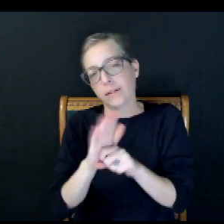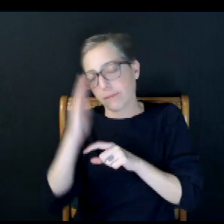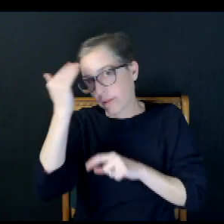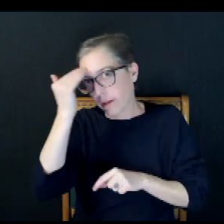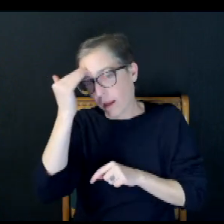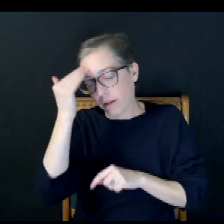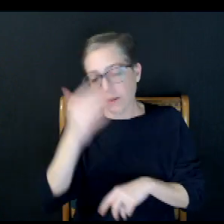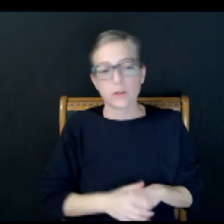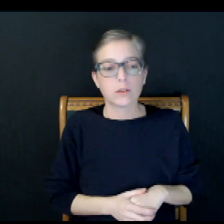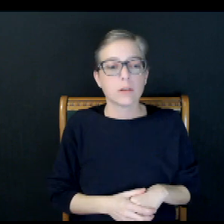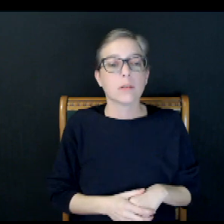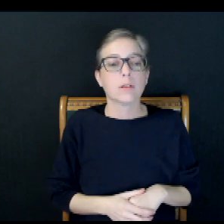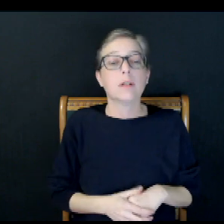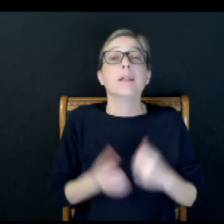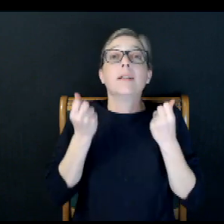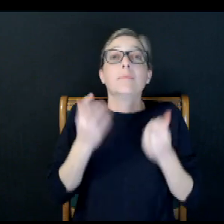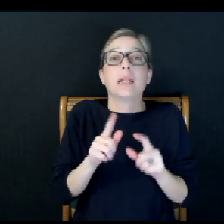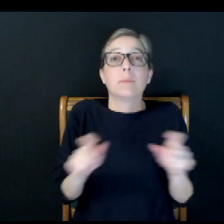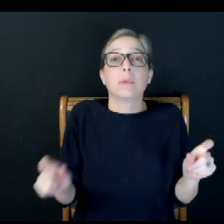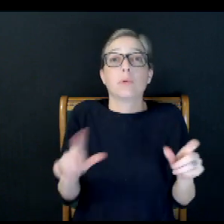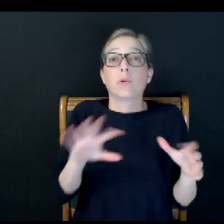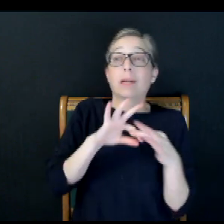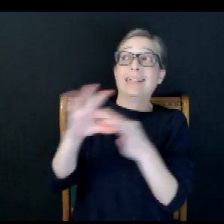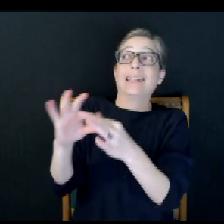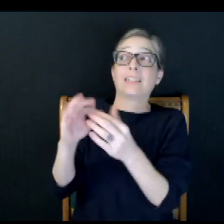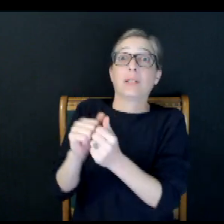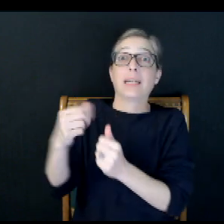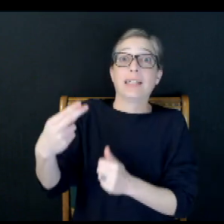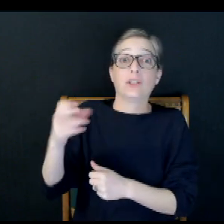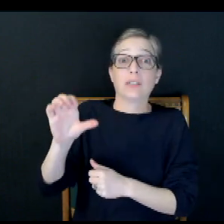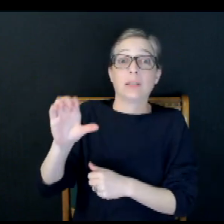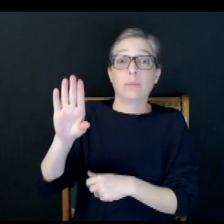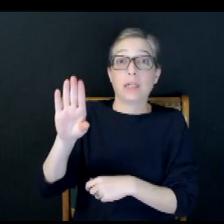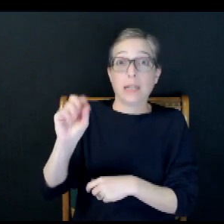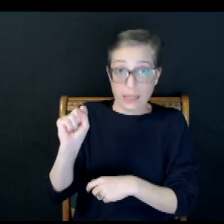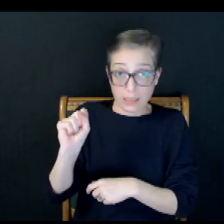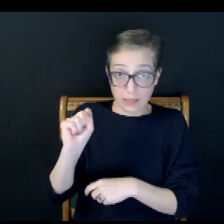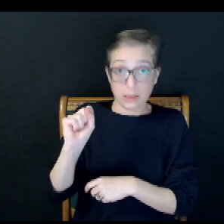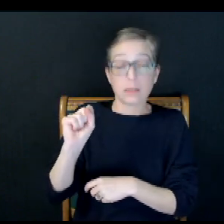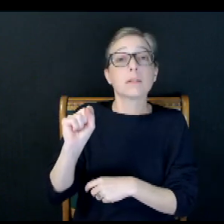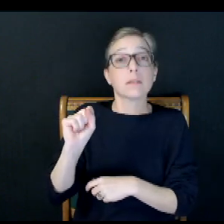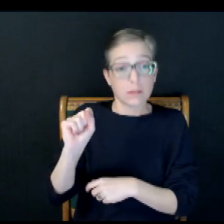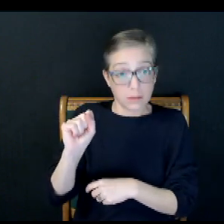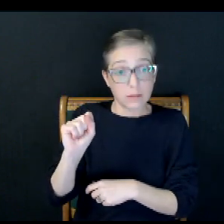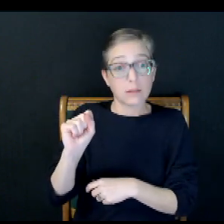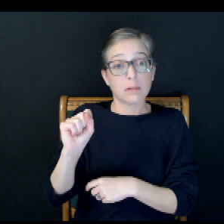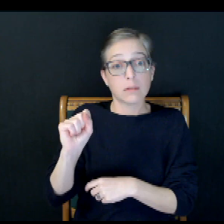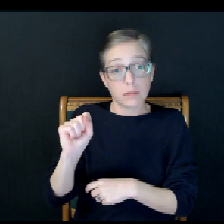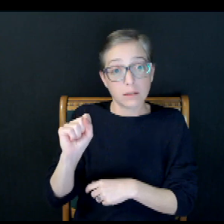who are connected to HCBS got there through relationships to people who are in the system already,